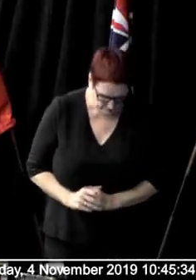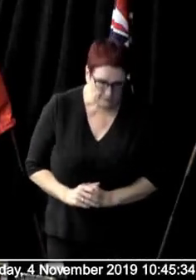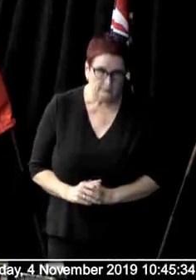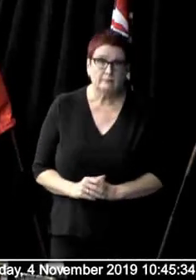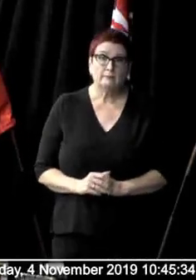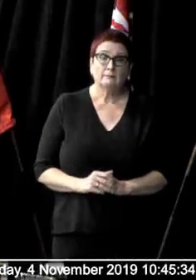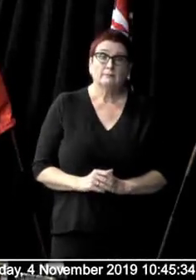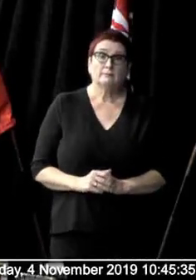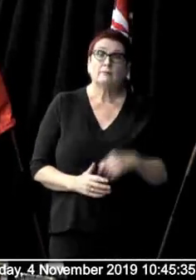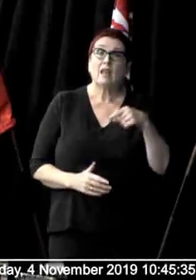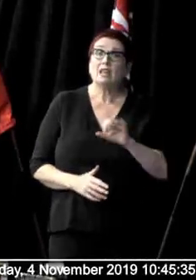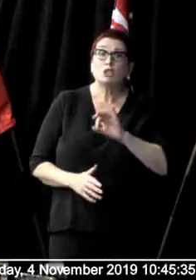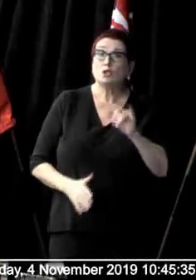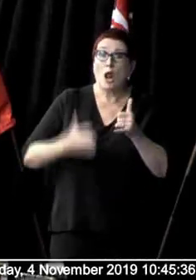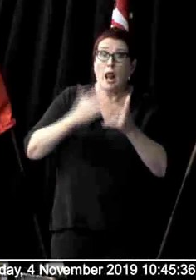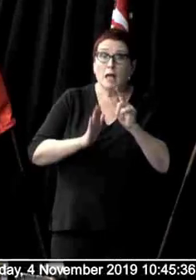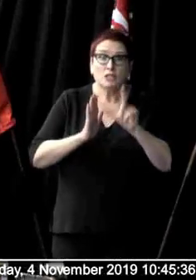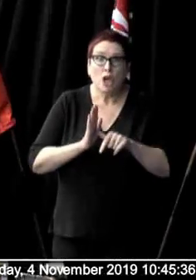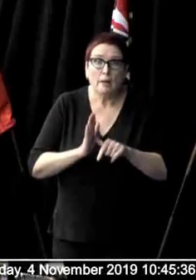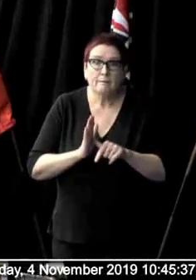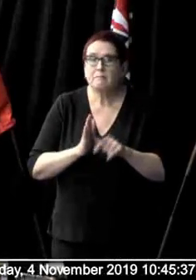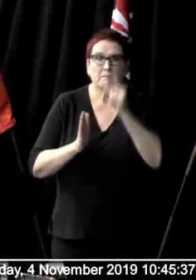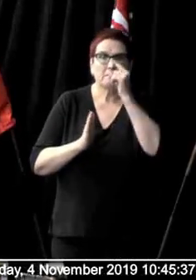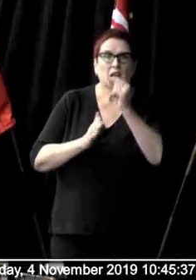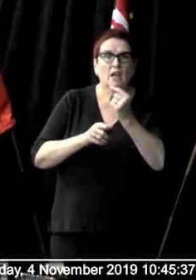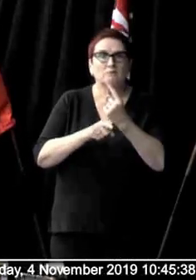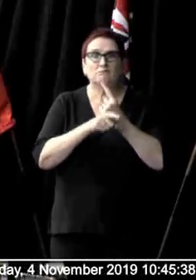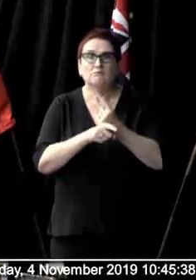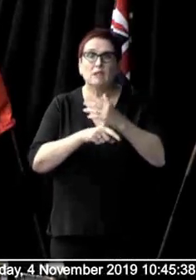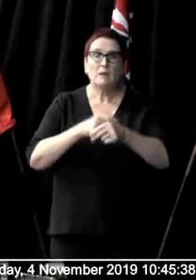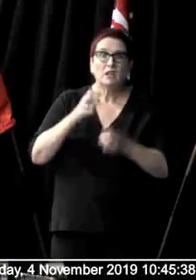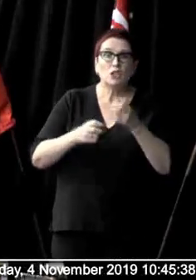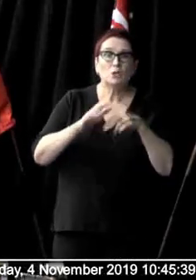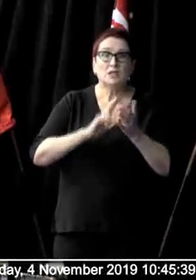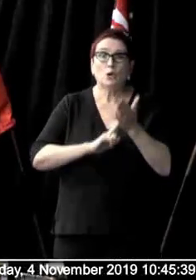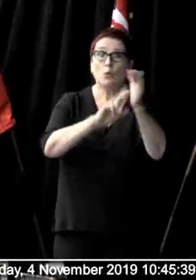This is not the last time that issues affecting North Queensland – or Queensland,